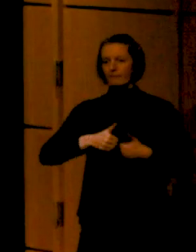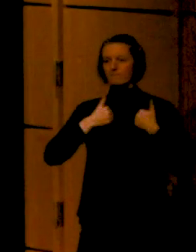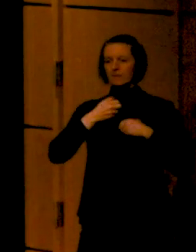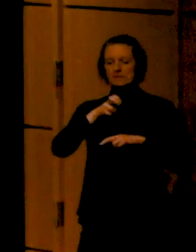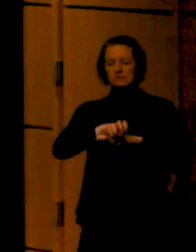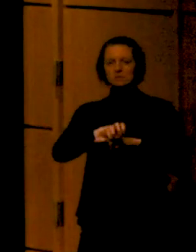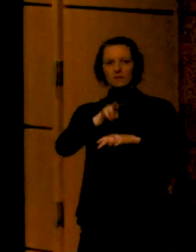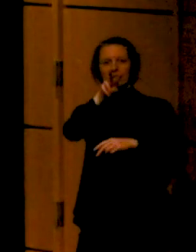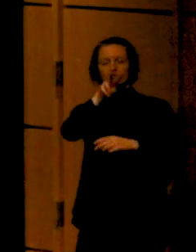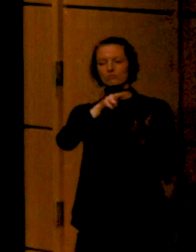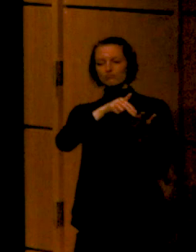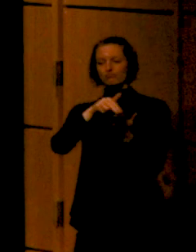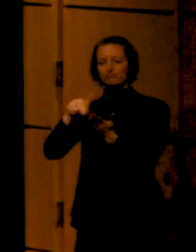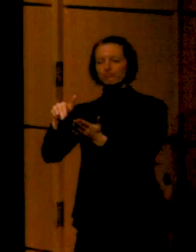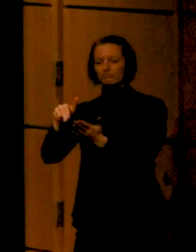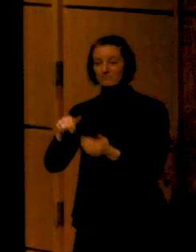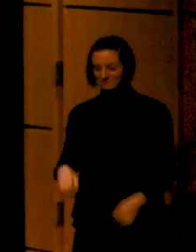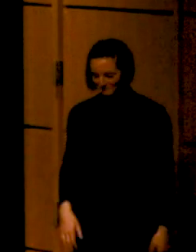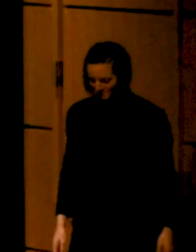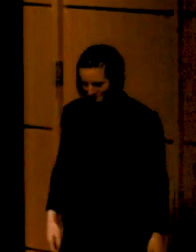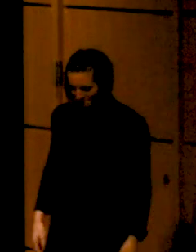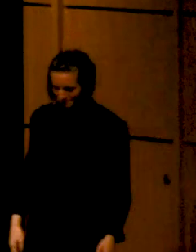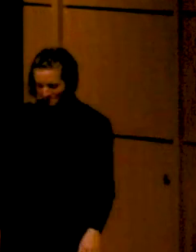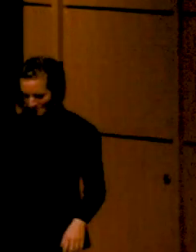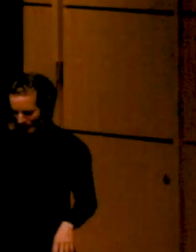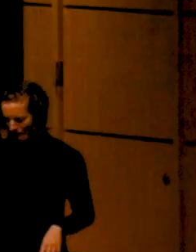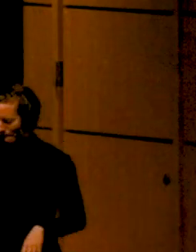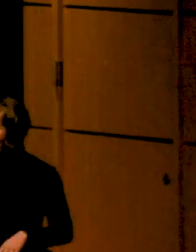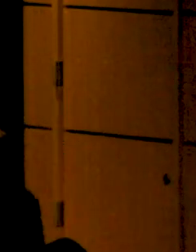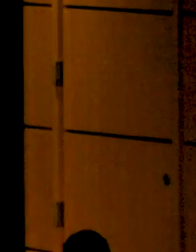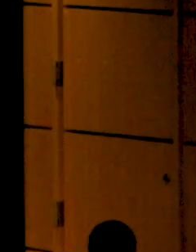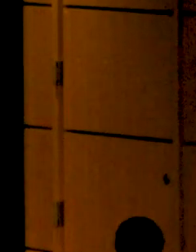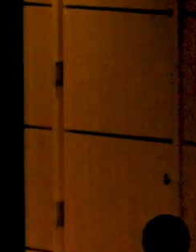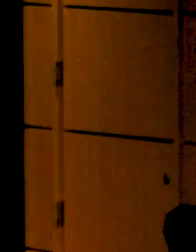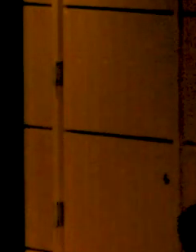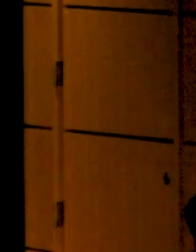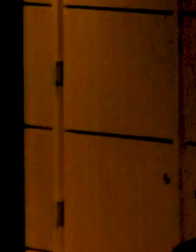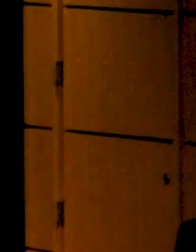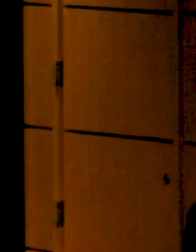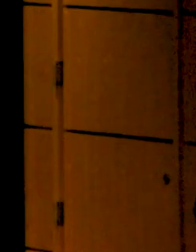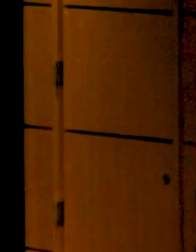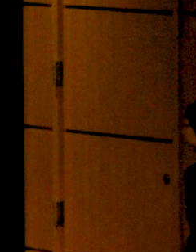Very different, the work of Barbara Noah, who...